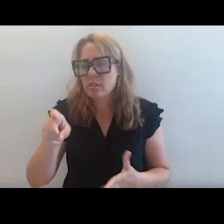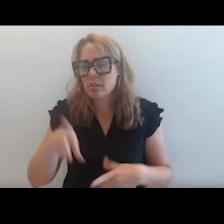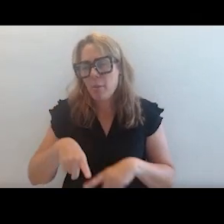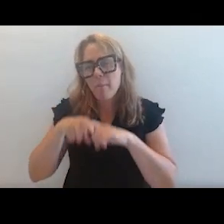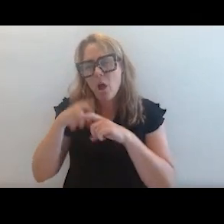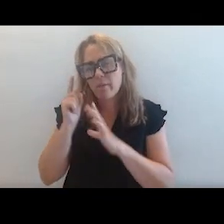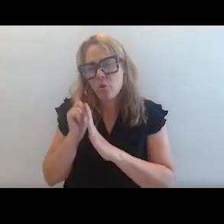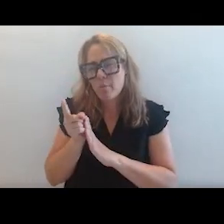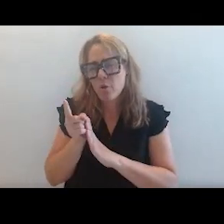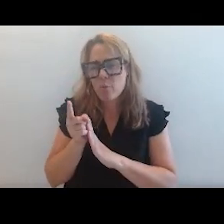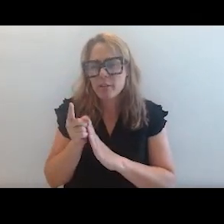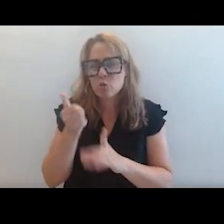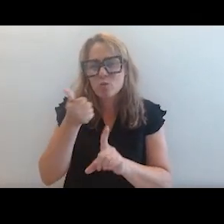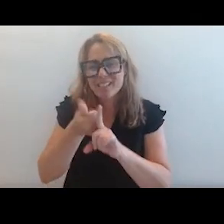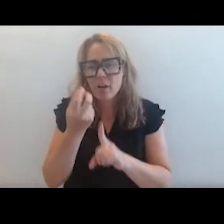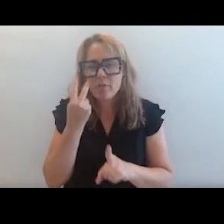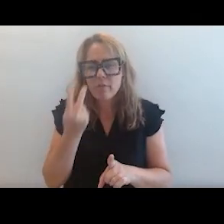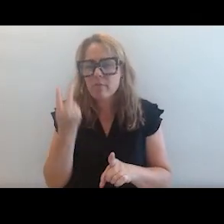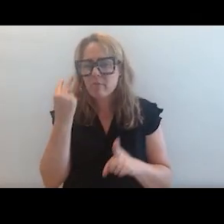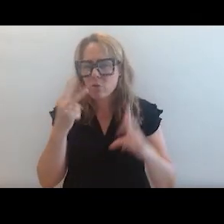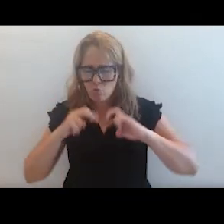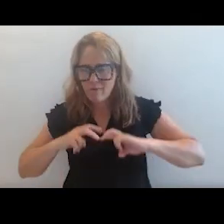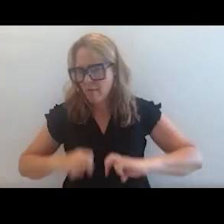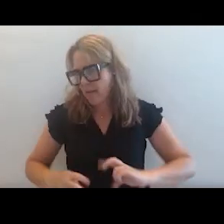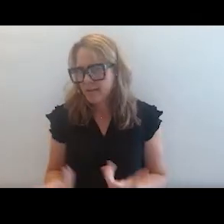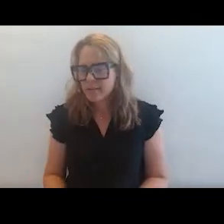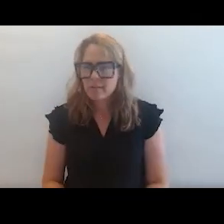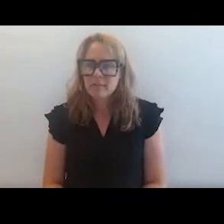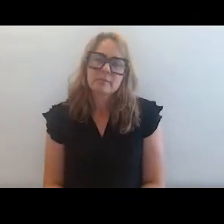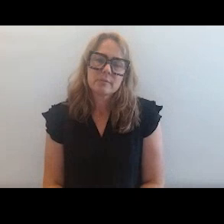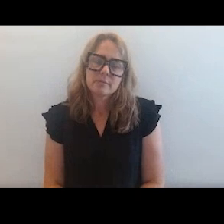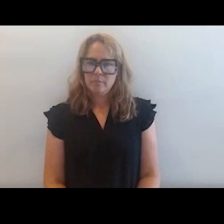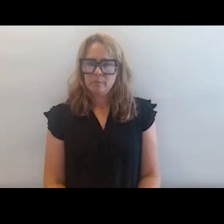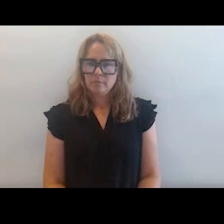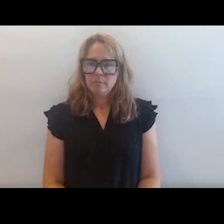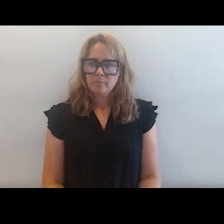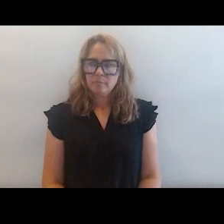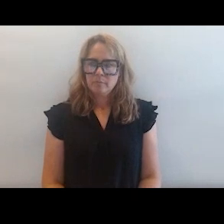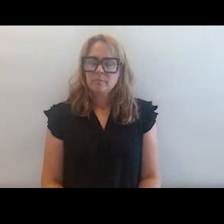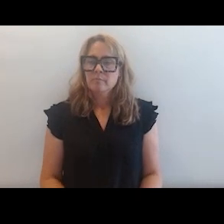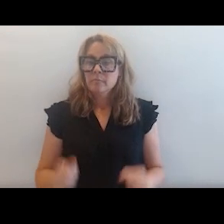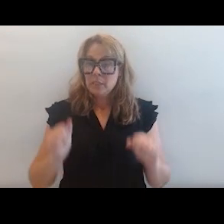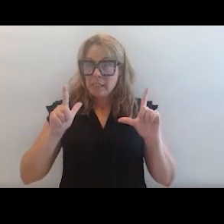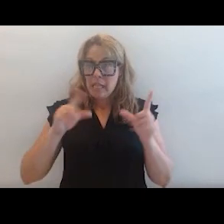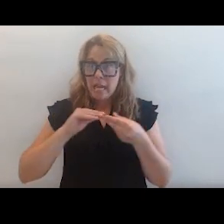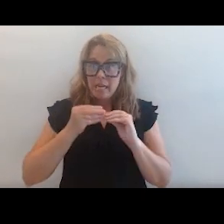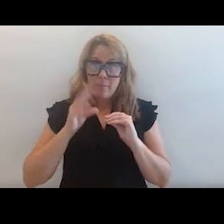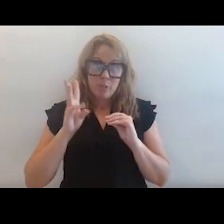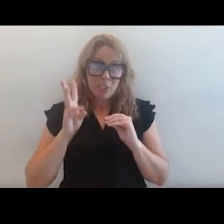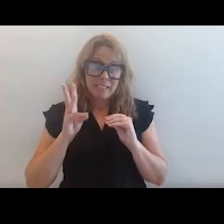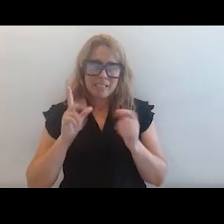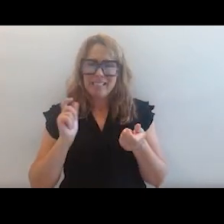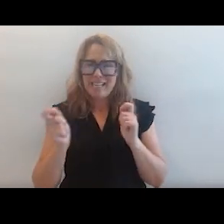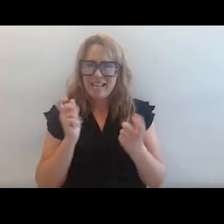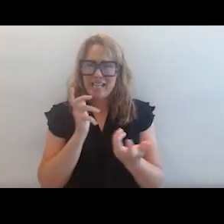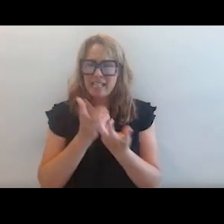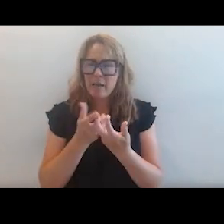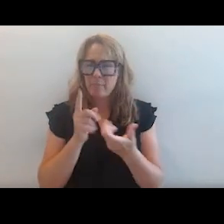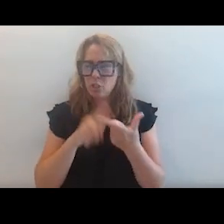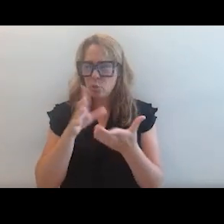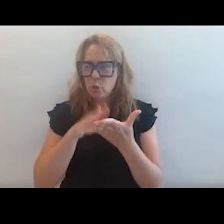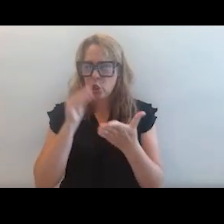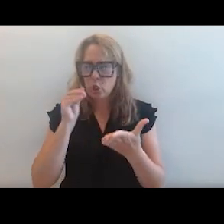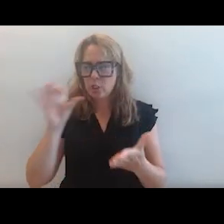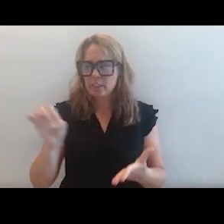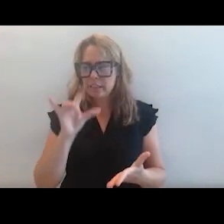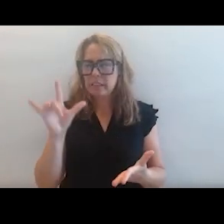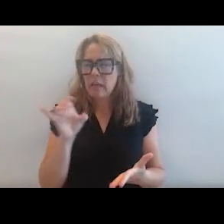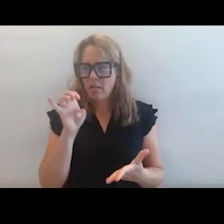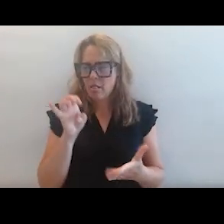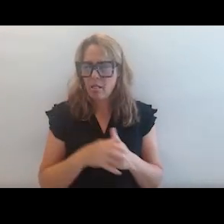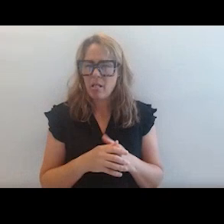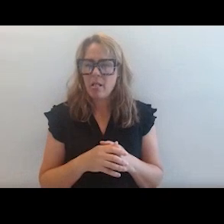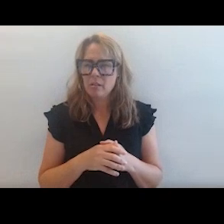Let's pause for a moment to self-reflect. Slide 6, Adapting to Learning Styles.